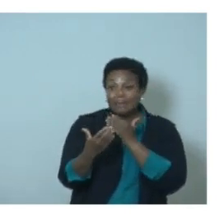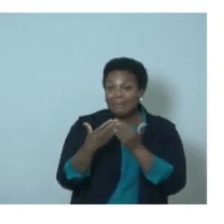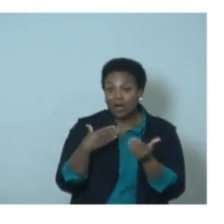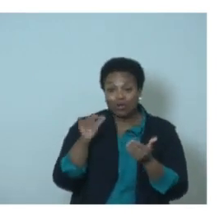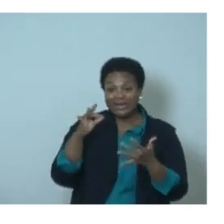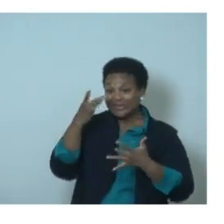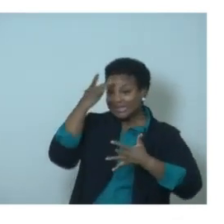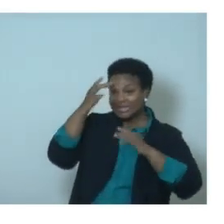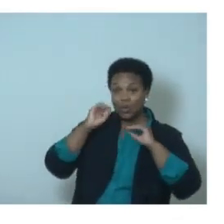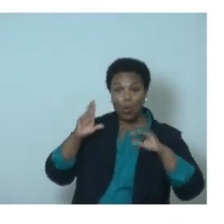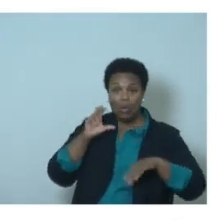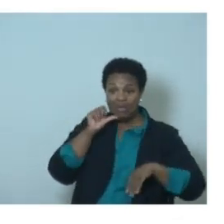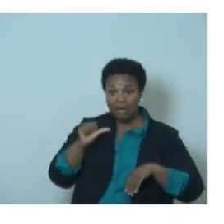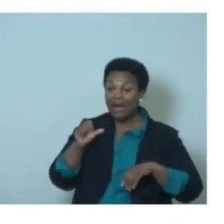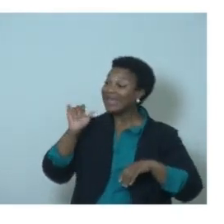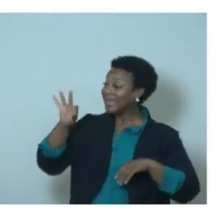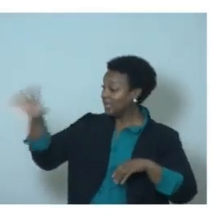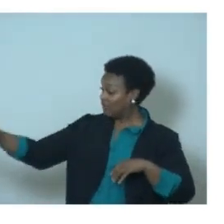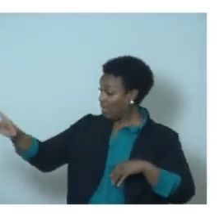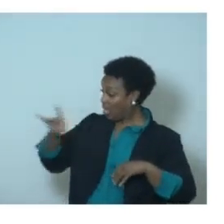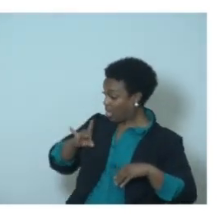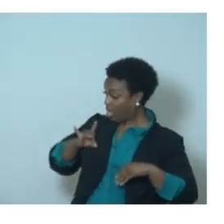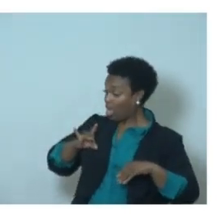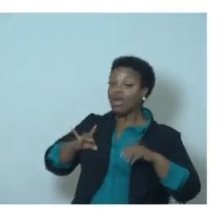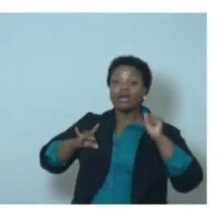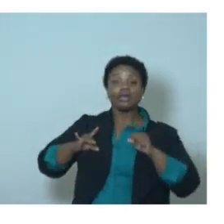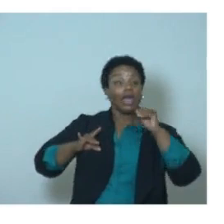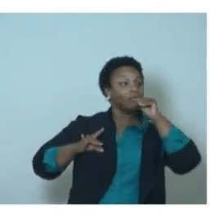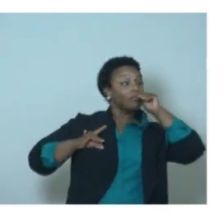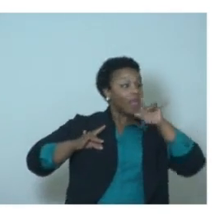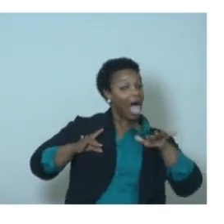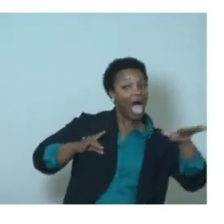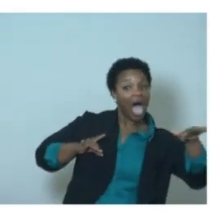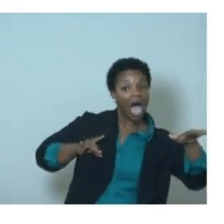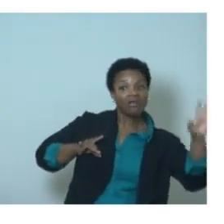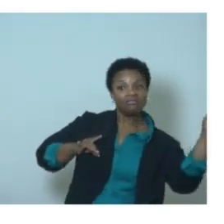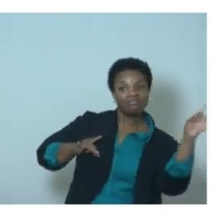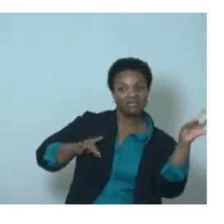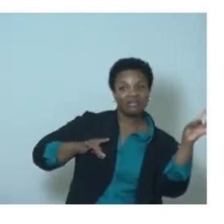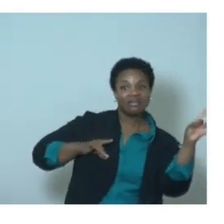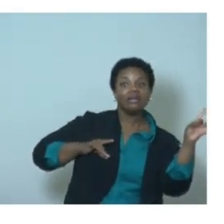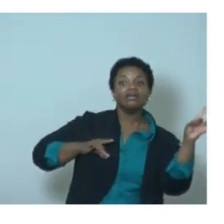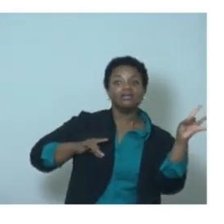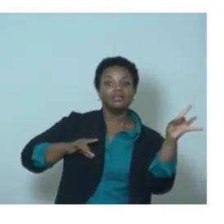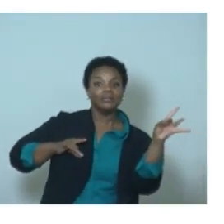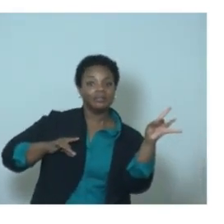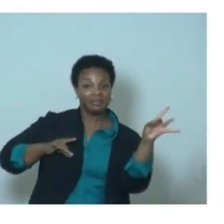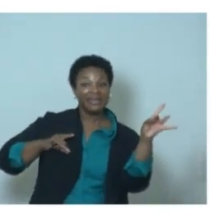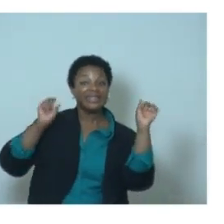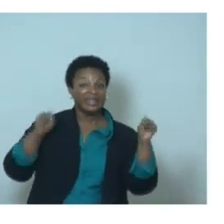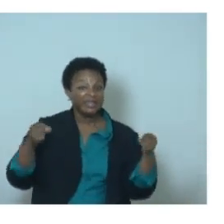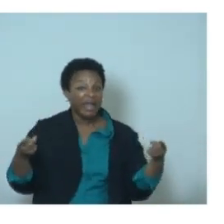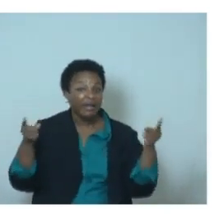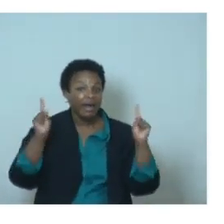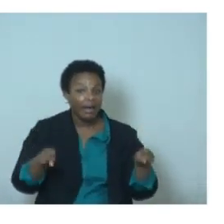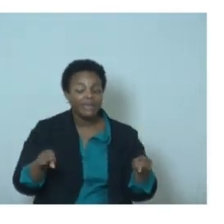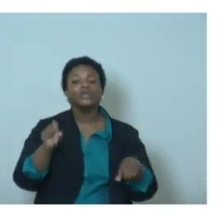REALLY GOOD SCIENTIFIC EVIDENCE WITH VERY CAREFUL CONTACT TRACING AND NUMEROUS EXAMPLES OF PEOPLE WHO HAVE SPREAD. COVID WITHOUT SYMPTOMS.